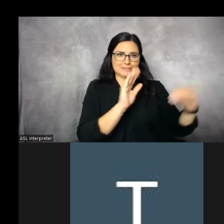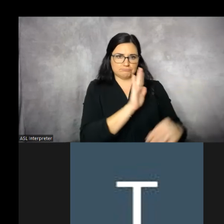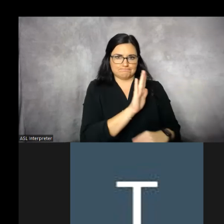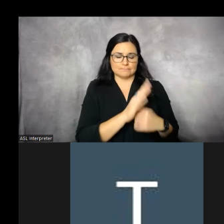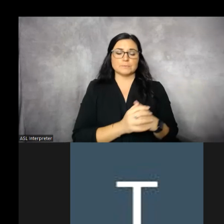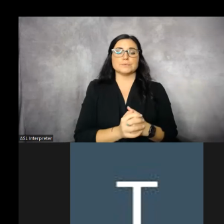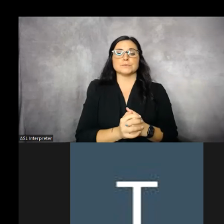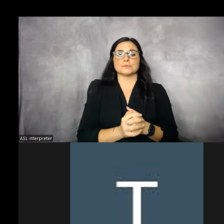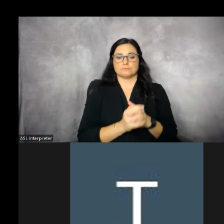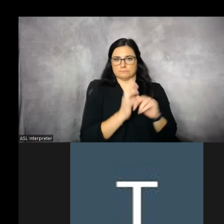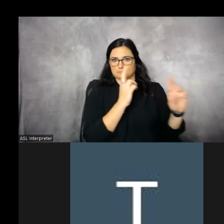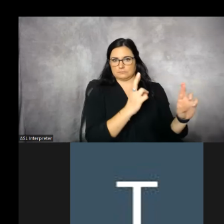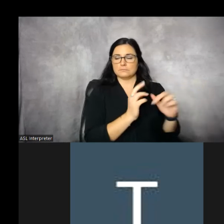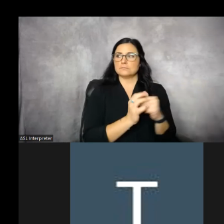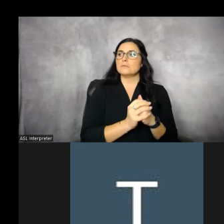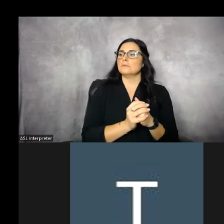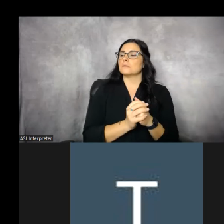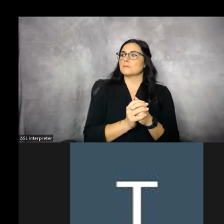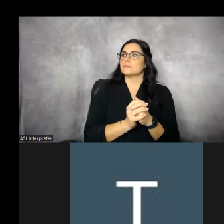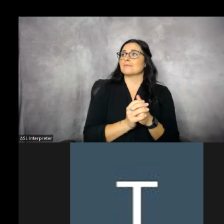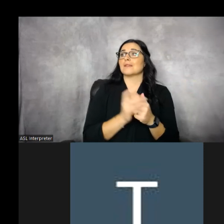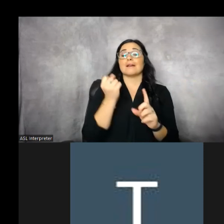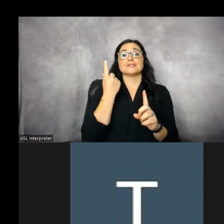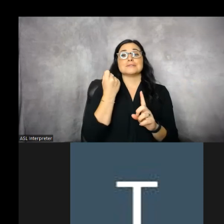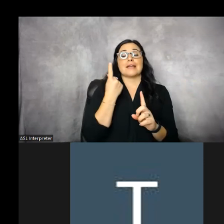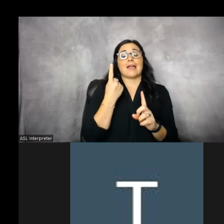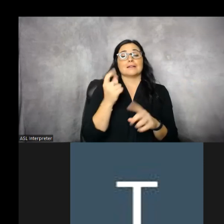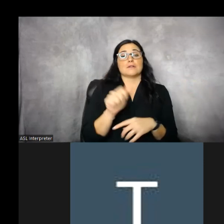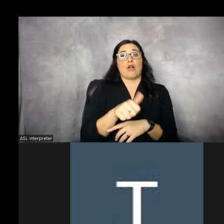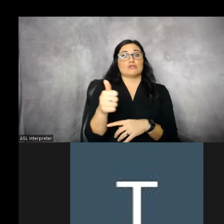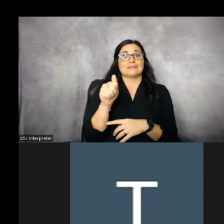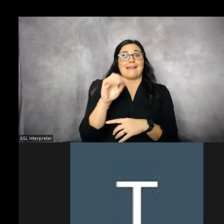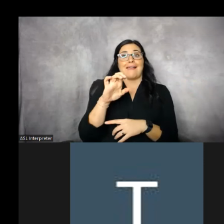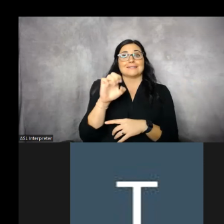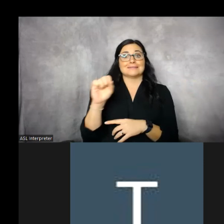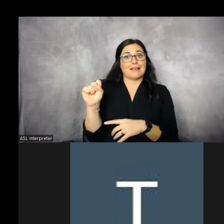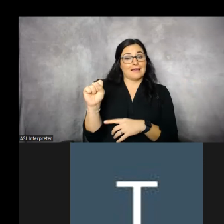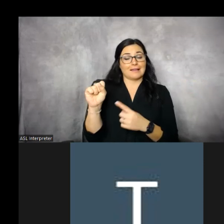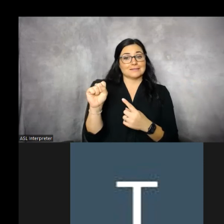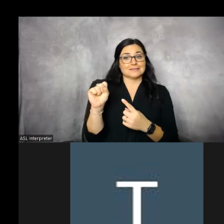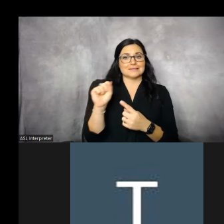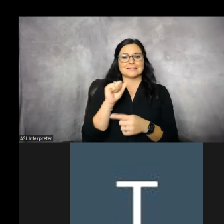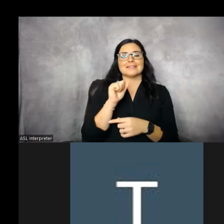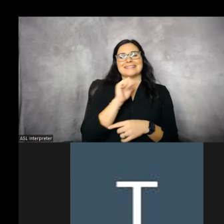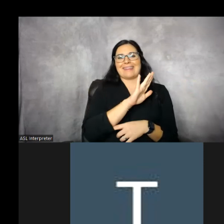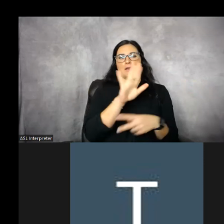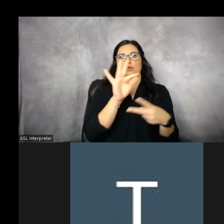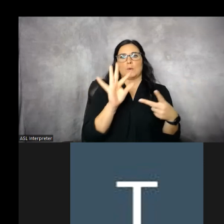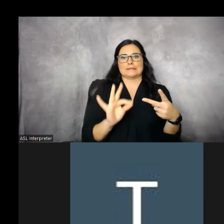And whether -- because basically, the alternate means of access is not -- it's their choice, is what I would say,